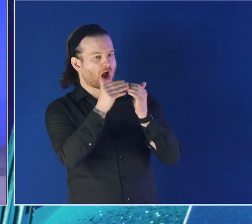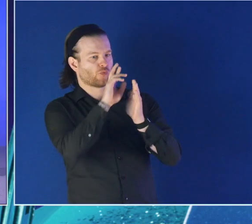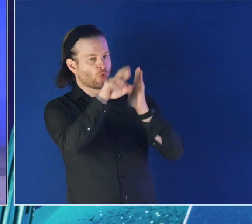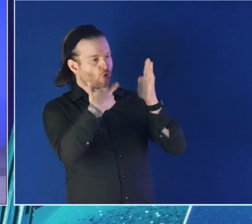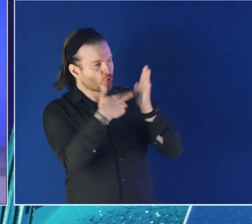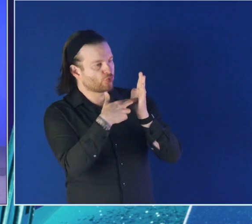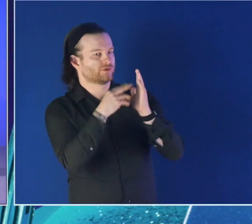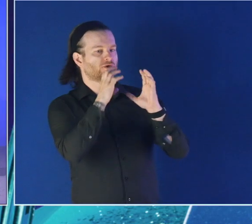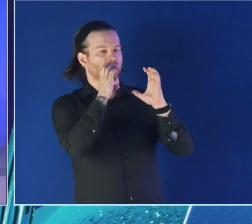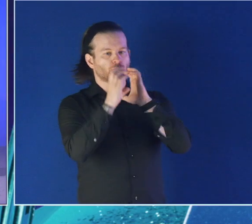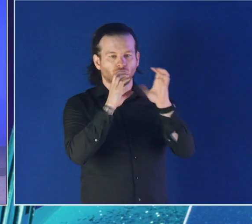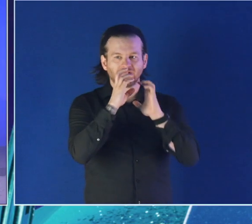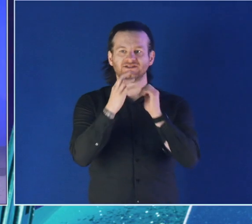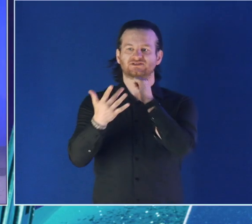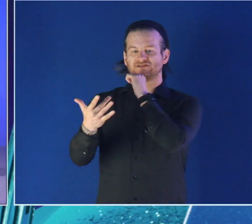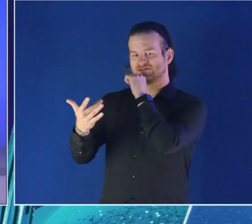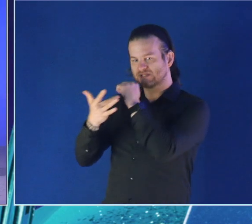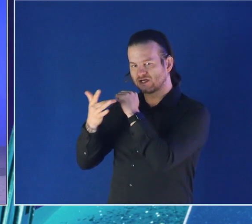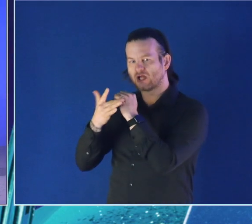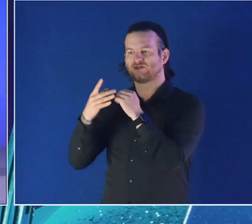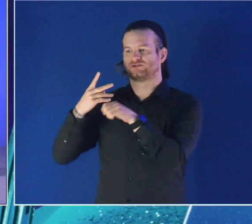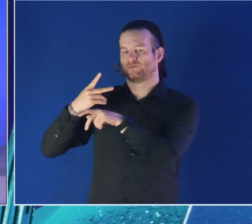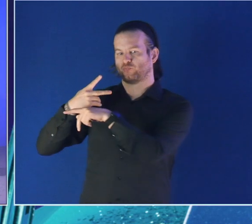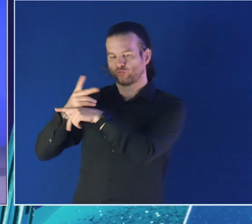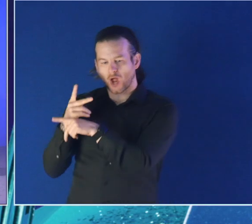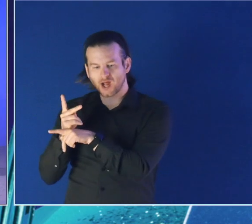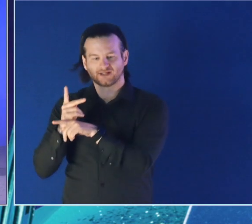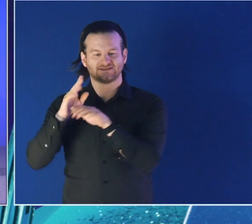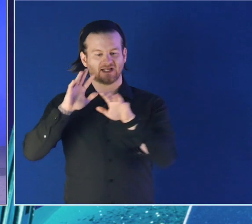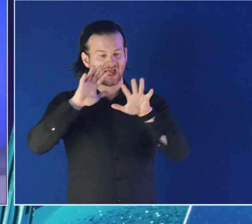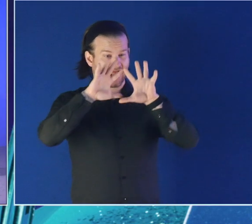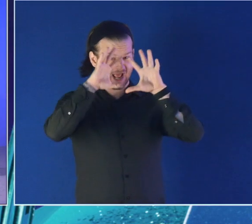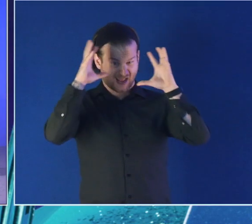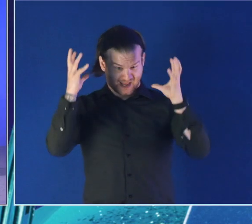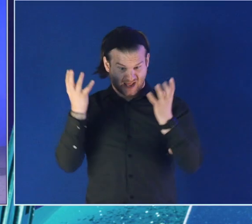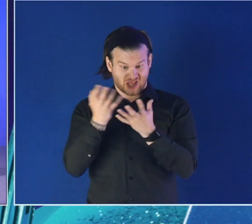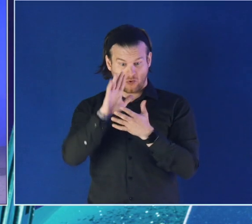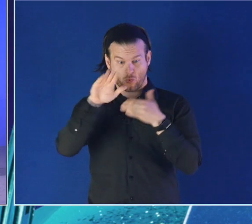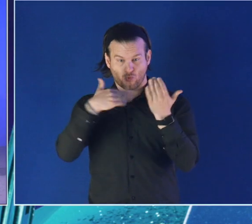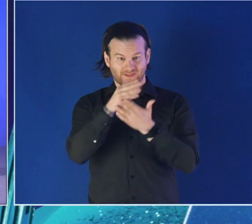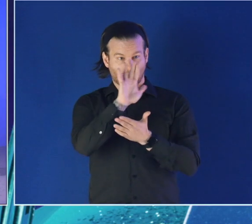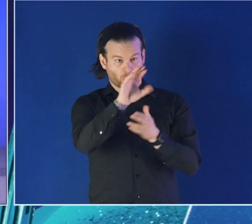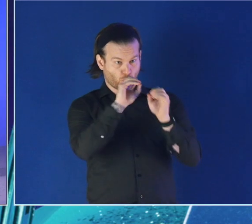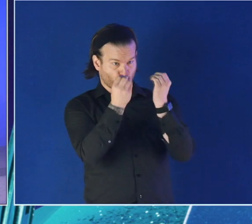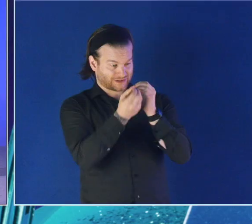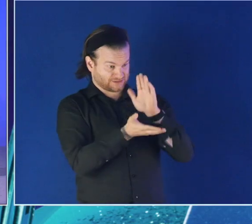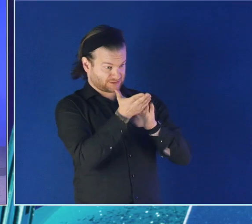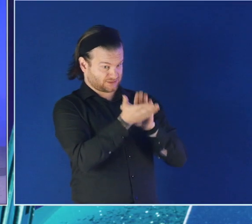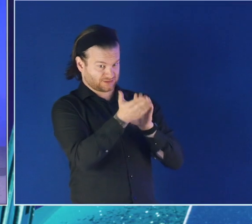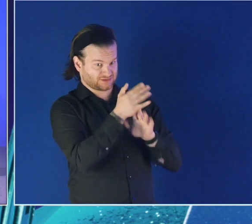and the products that your organizations work with, build, co-create with disability communities,